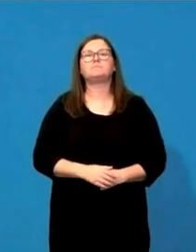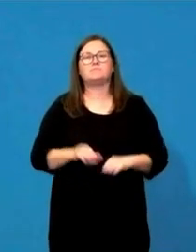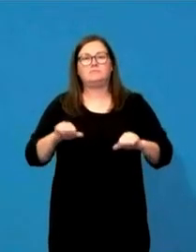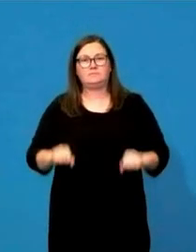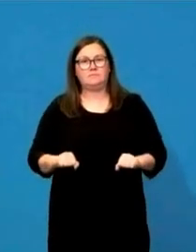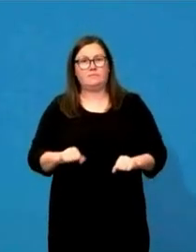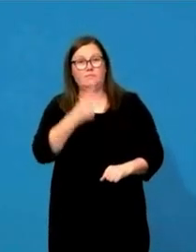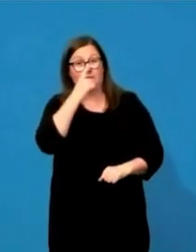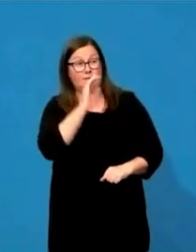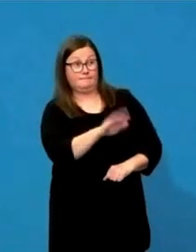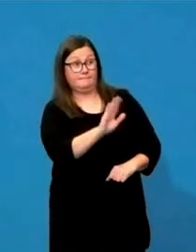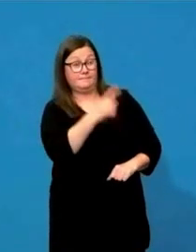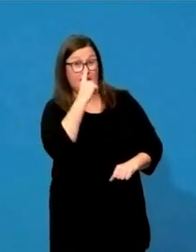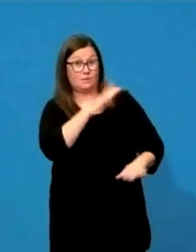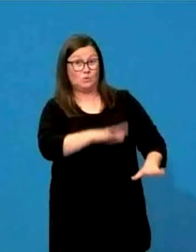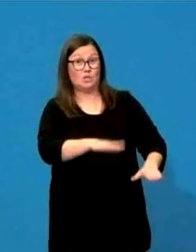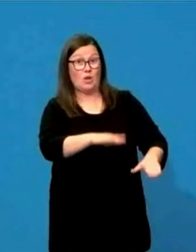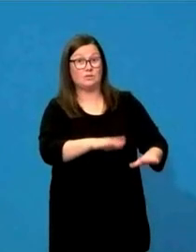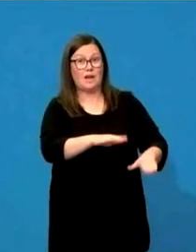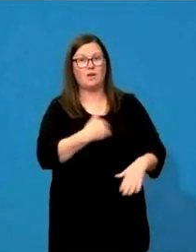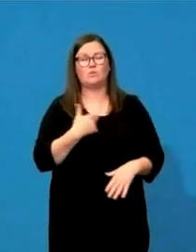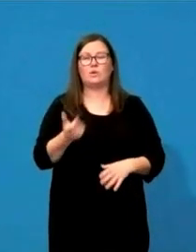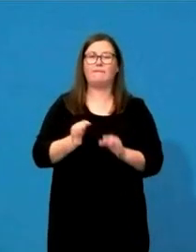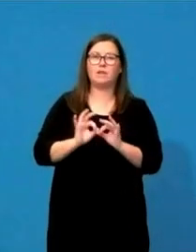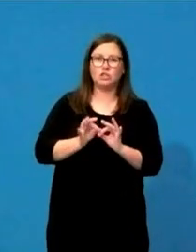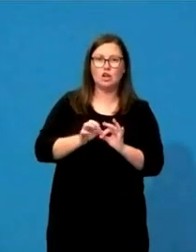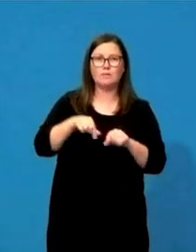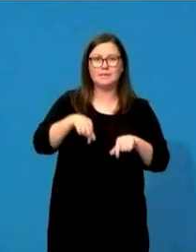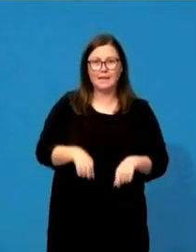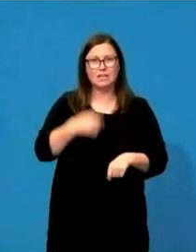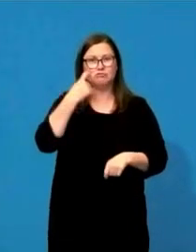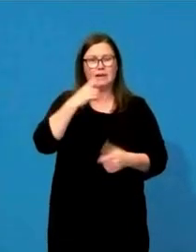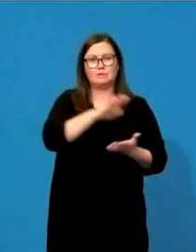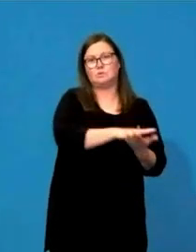because we have to translate into Auslan and have the real-time transcript.